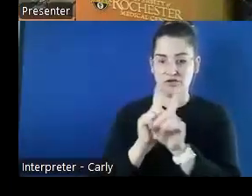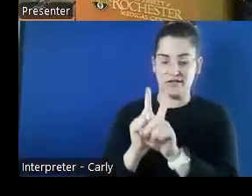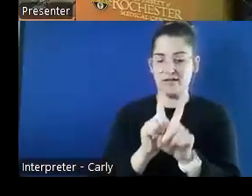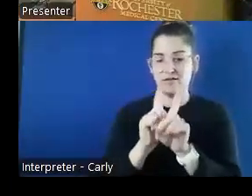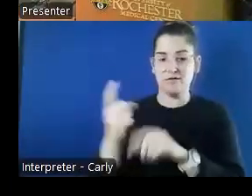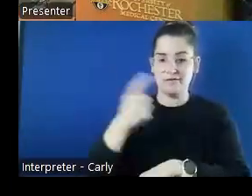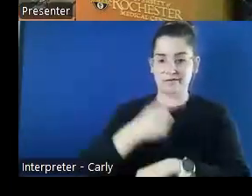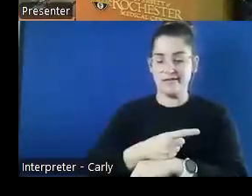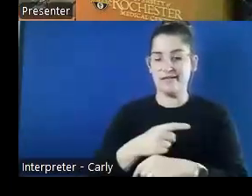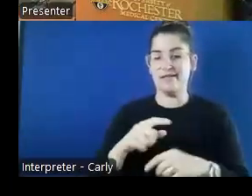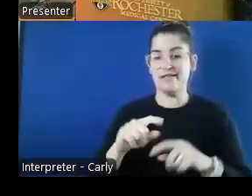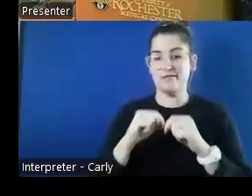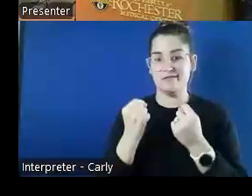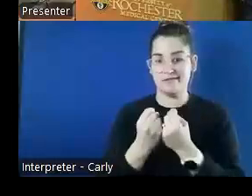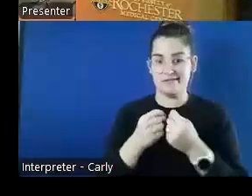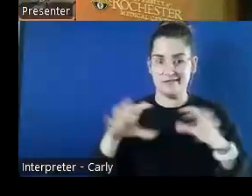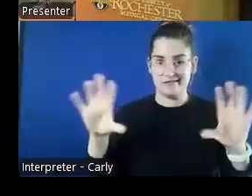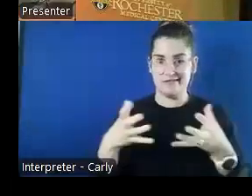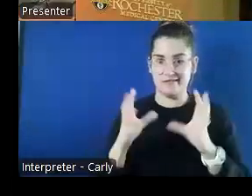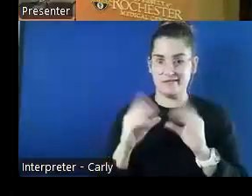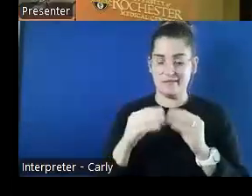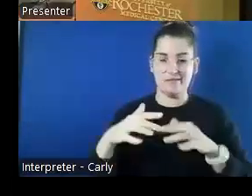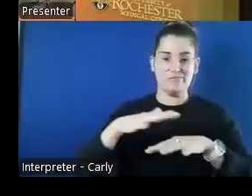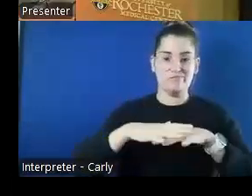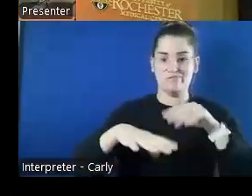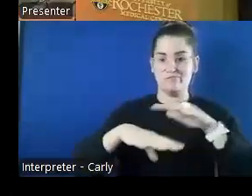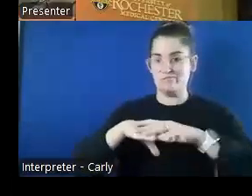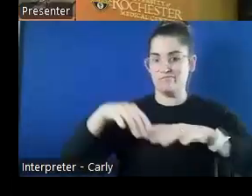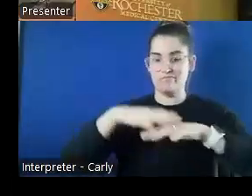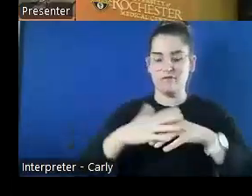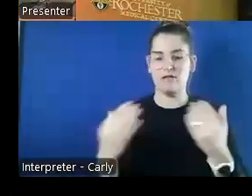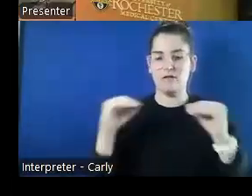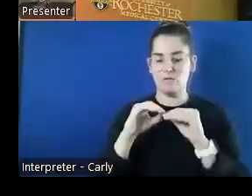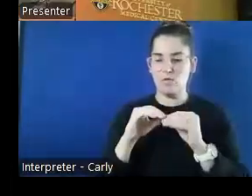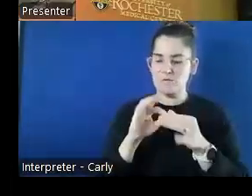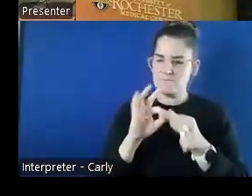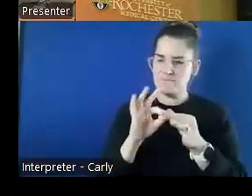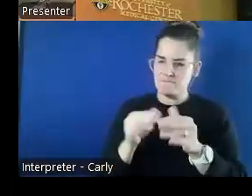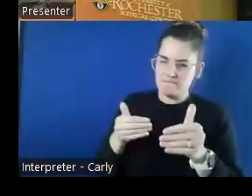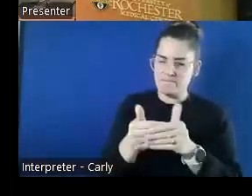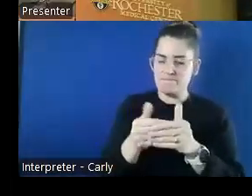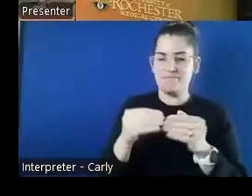meetings you know we Foster a much closer and like more productive relationship with all members of